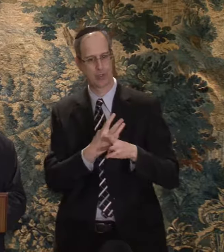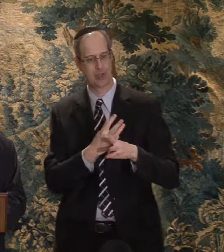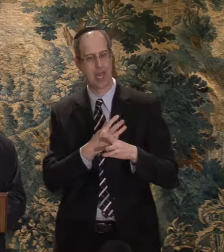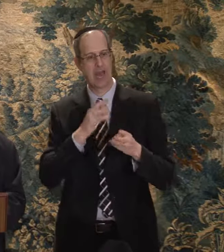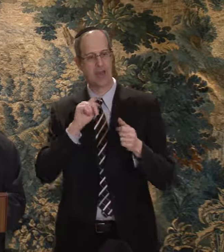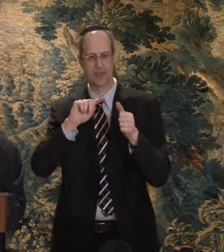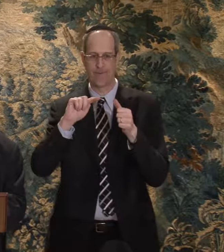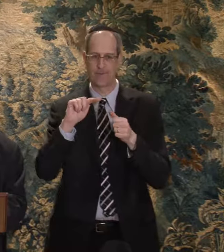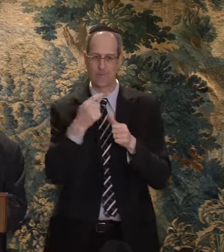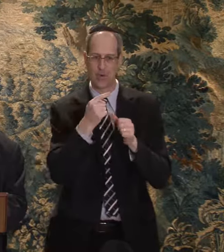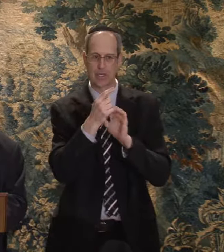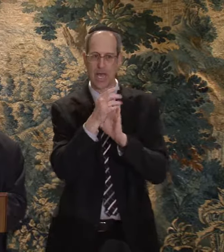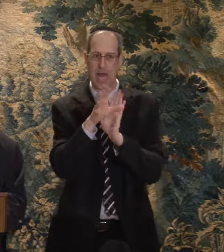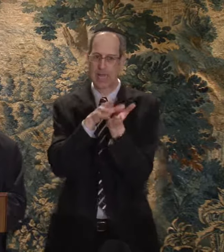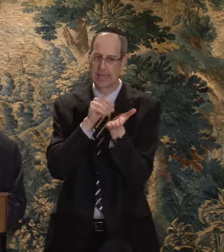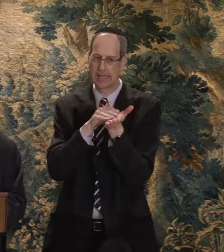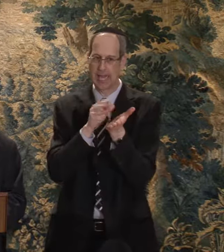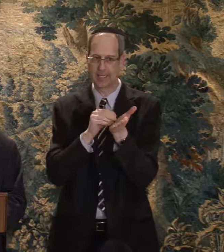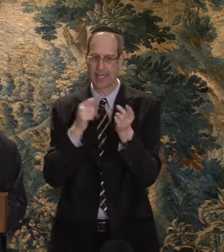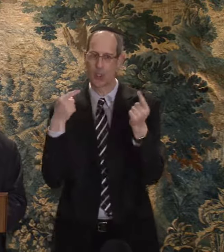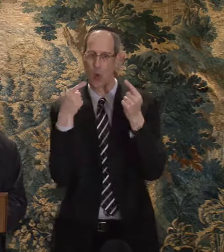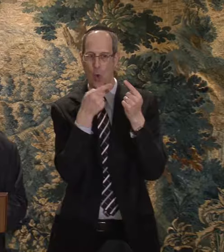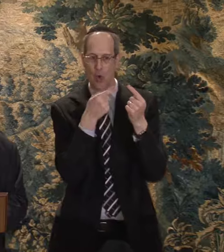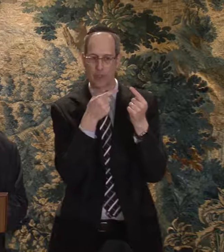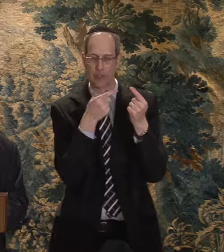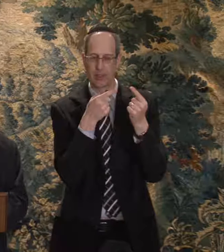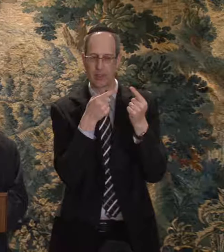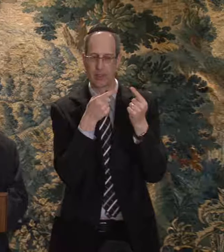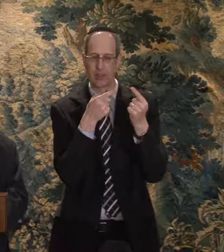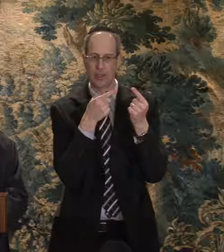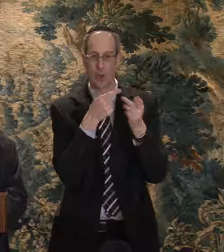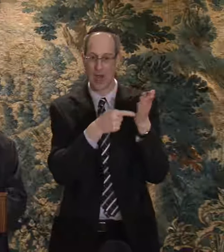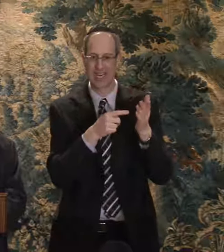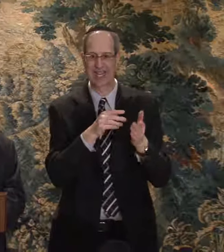lesson in goals the first lesson is never to be satisfied with where you're